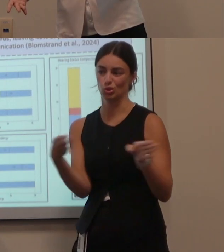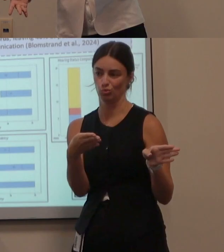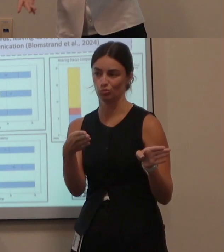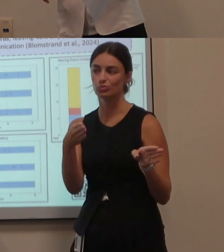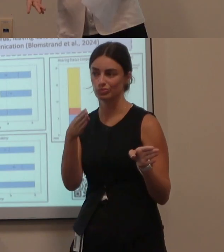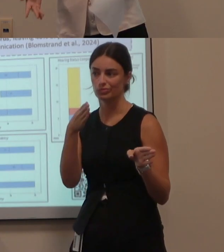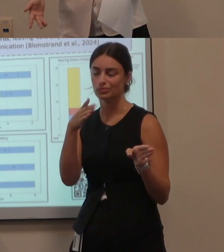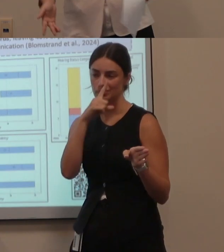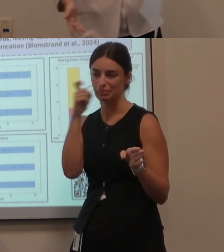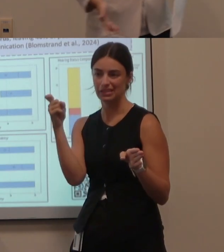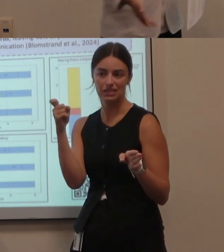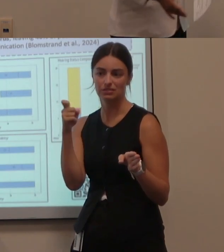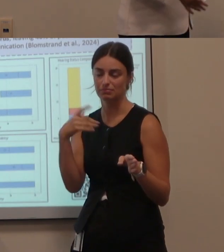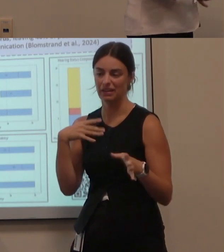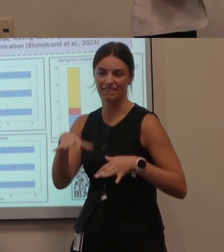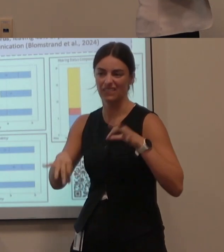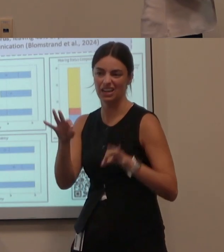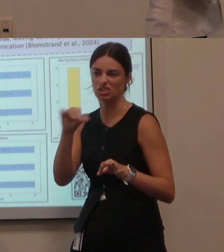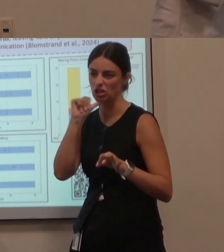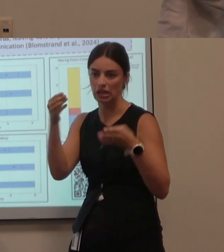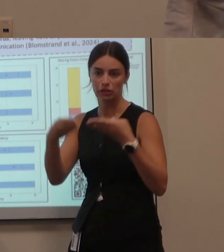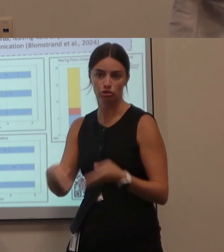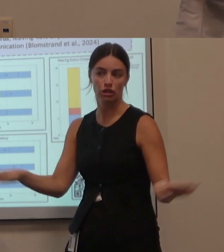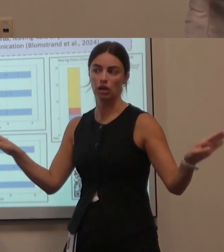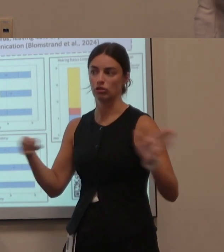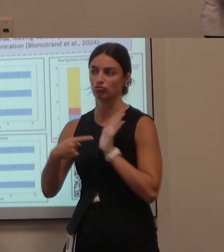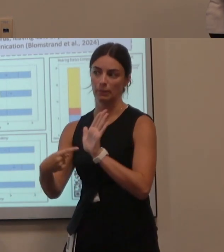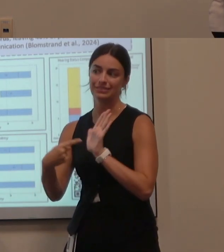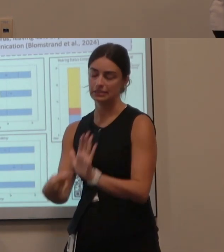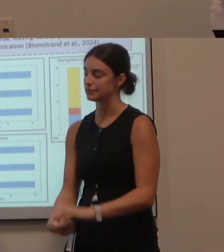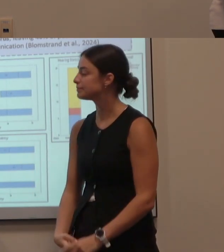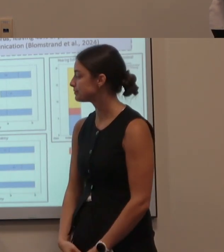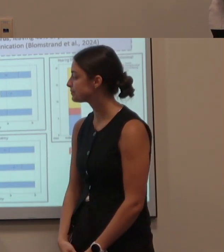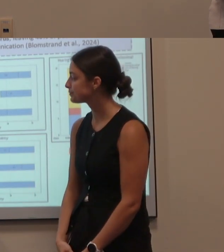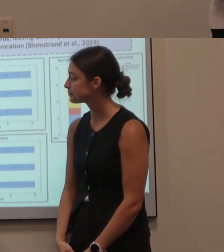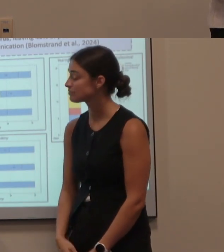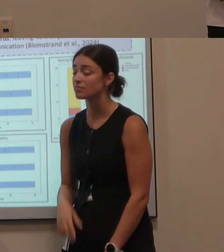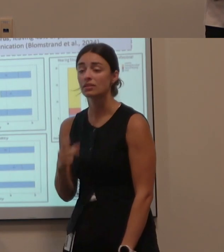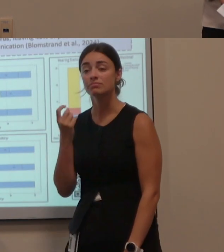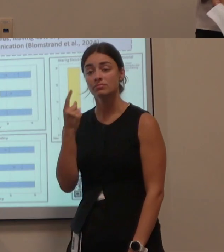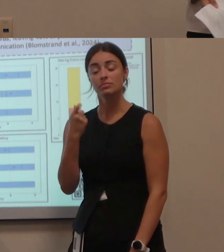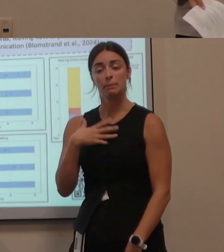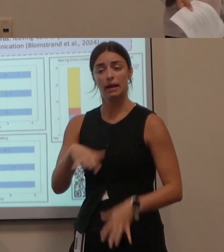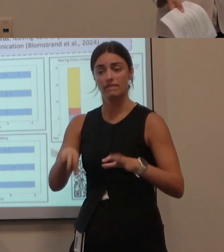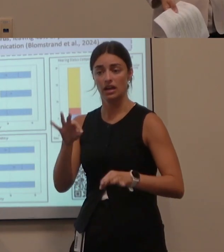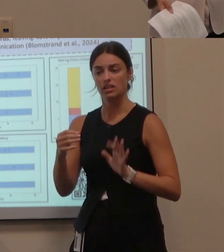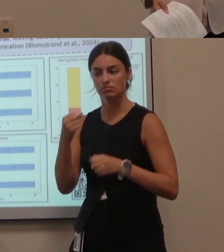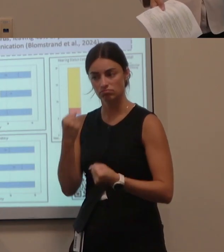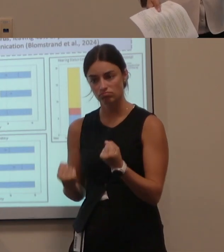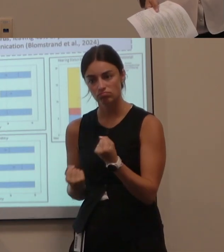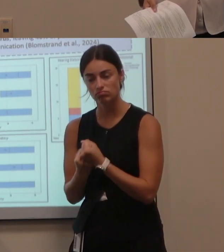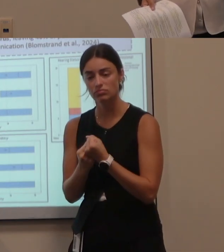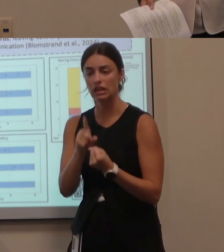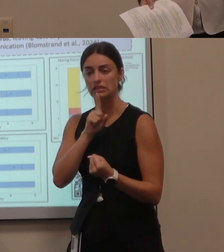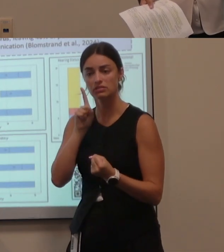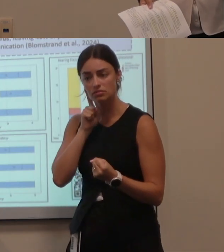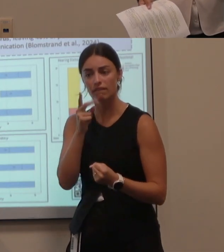are not very generalized, but my findings support that deaf and hard of hearing individuals have more cultural awareness